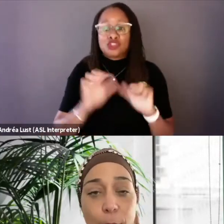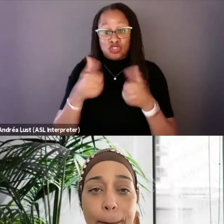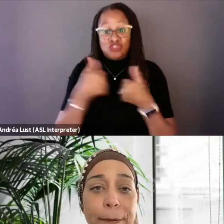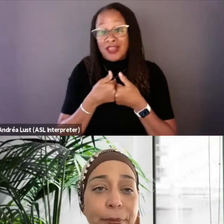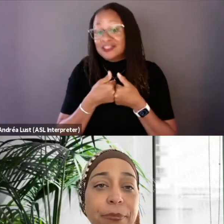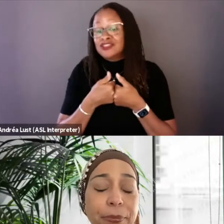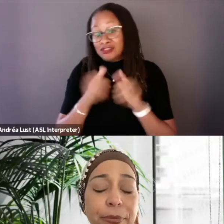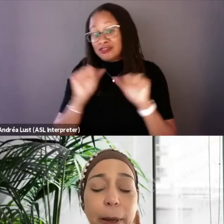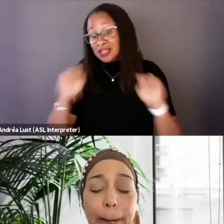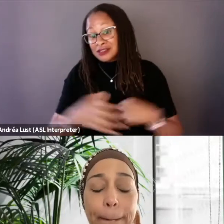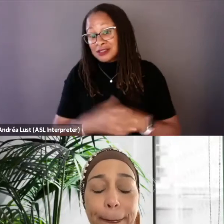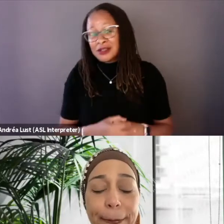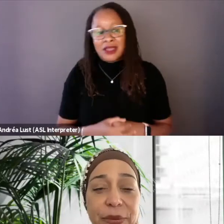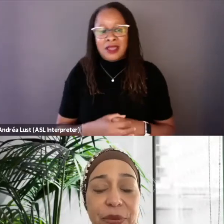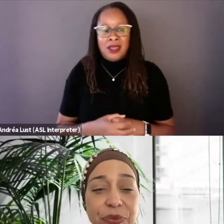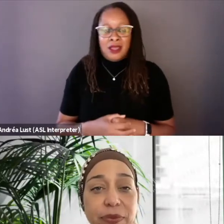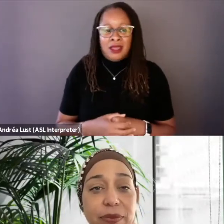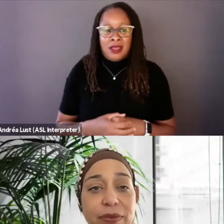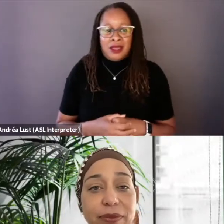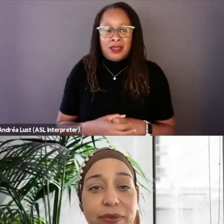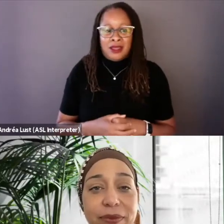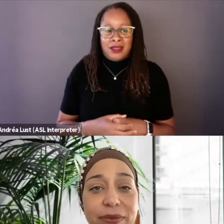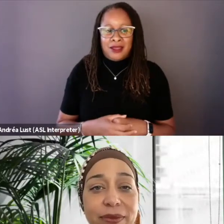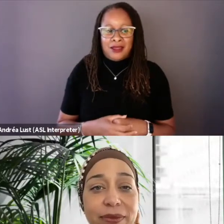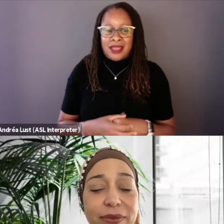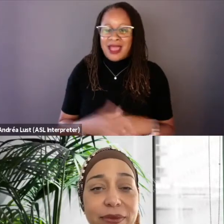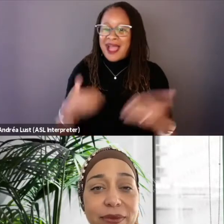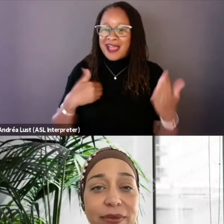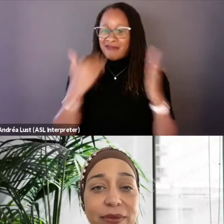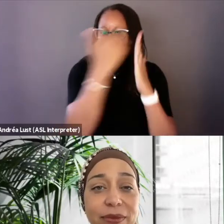Yeah. Well, I've got like about 10,000 more questions I could ask,